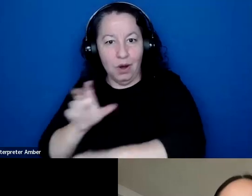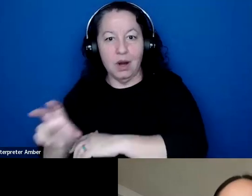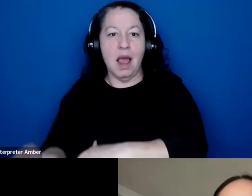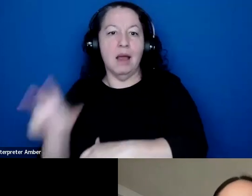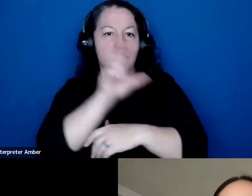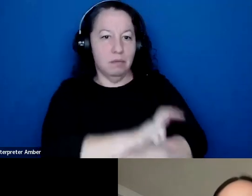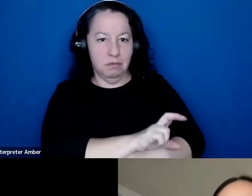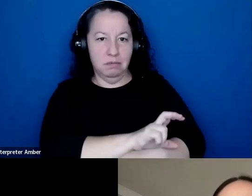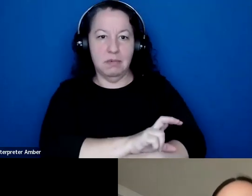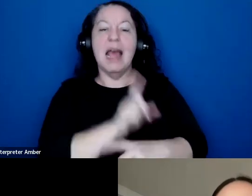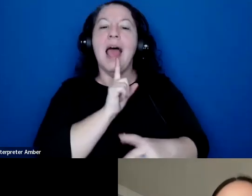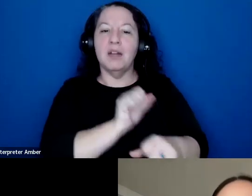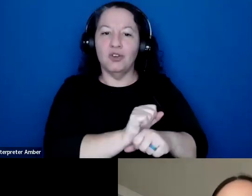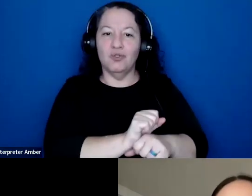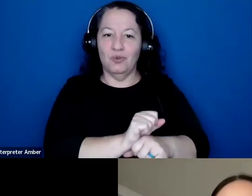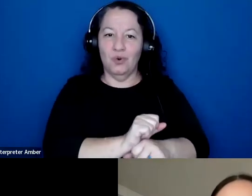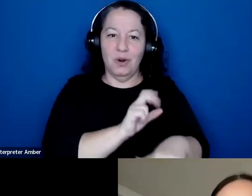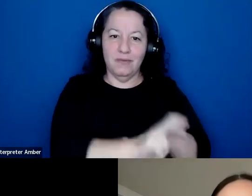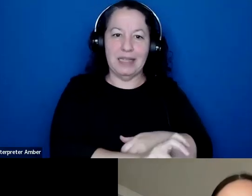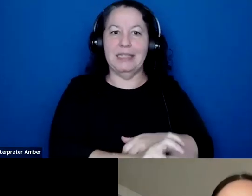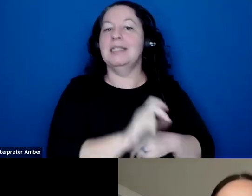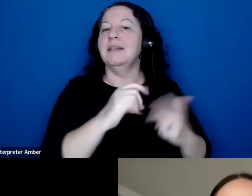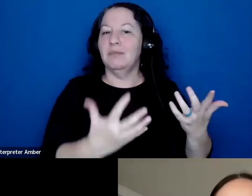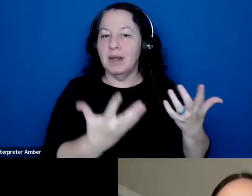to ensure that indigenous communities, black